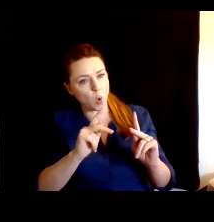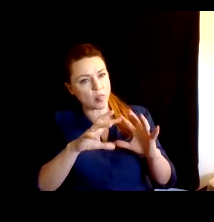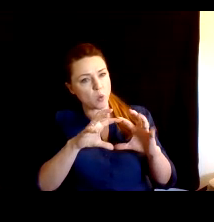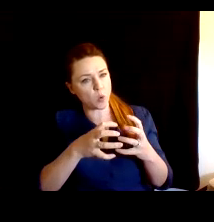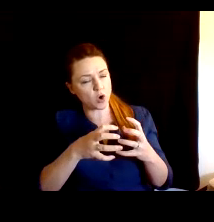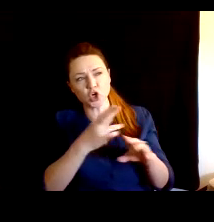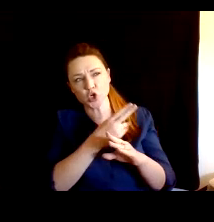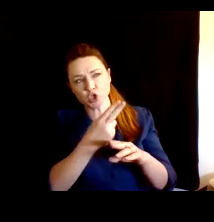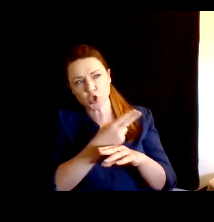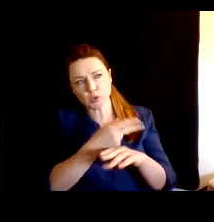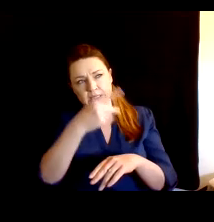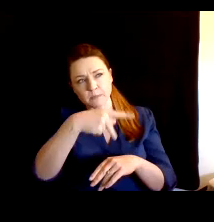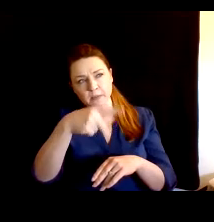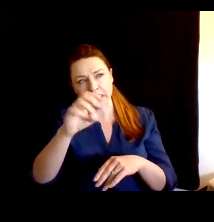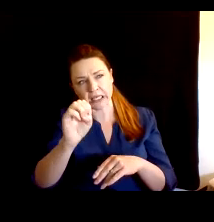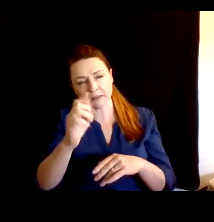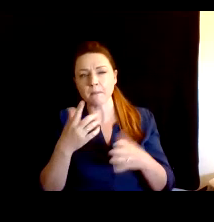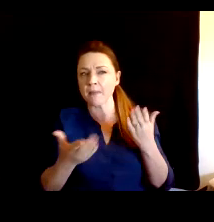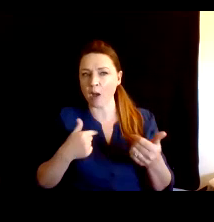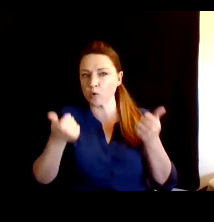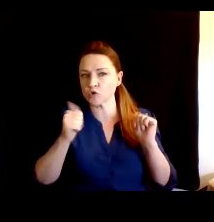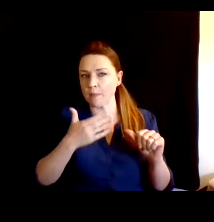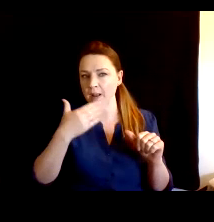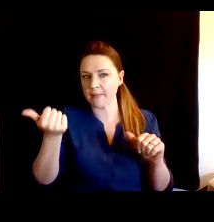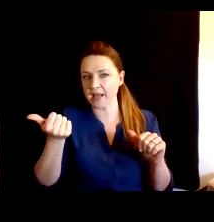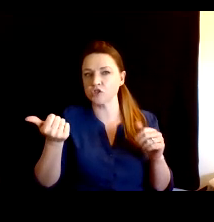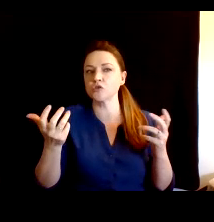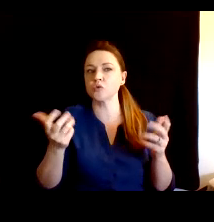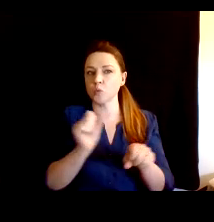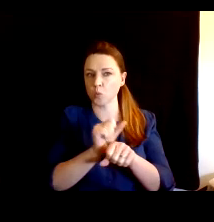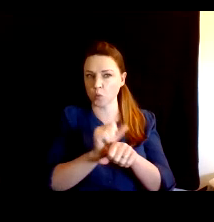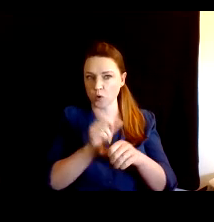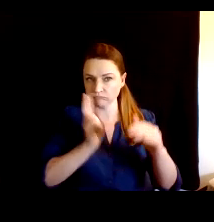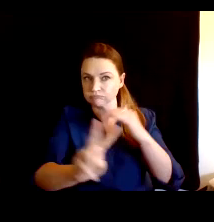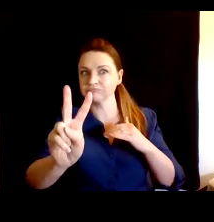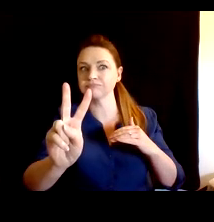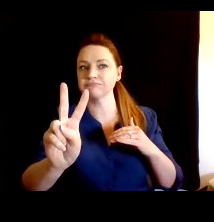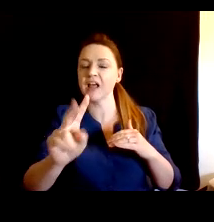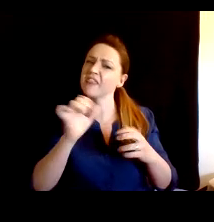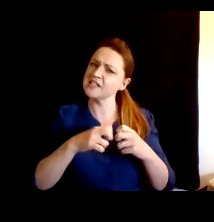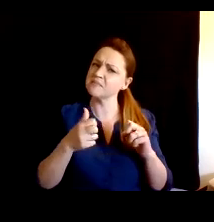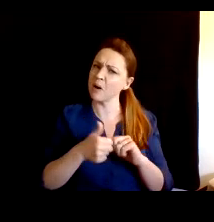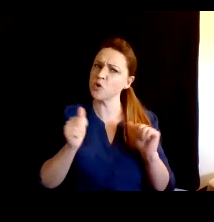I'm gonna try my best to kinda get ahead of this if I can. That's a problem, but that's a problem that you can have a discussion around.